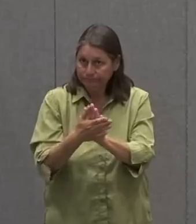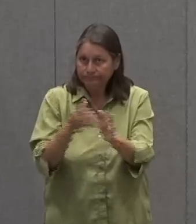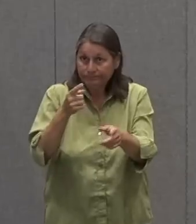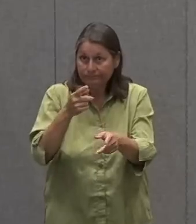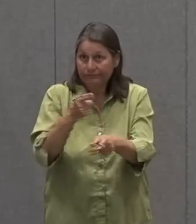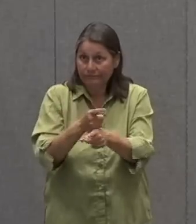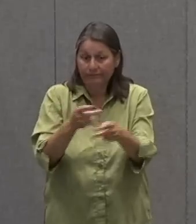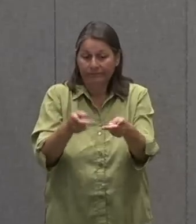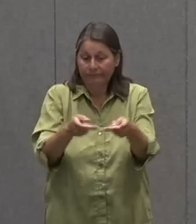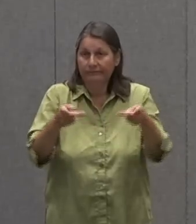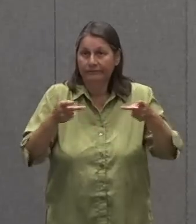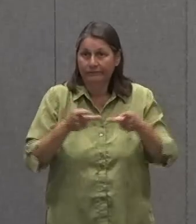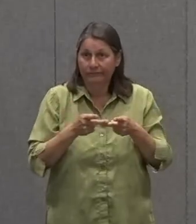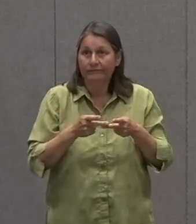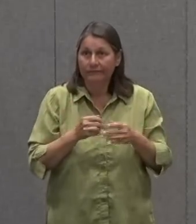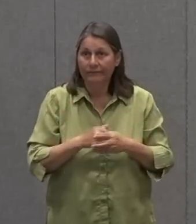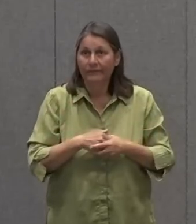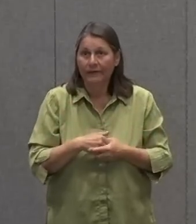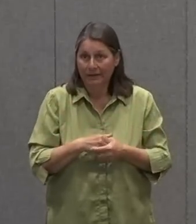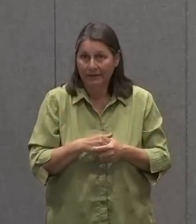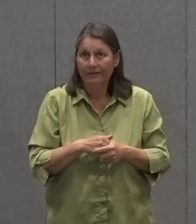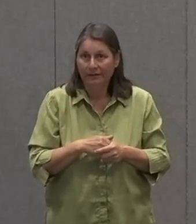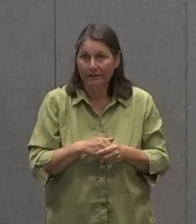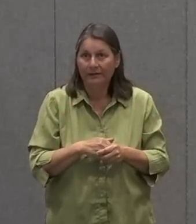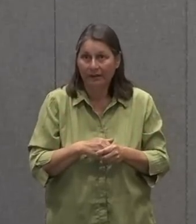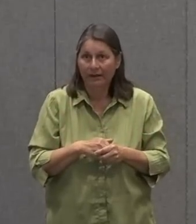We have four tens, 10, 20, 30, 40.